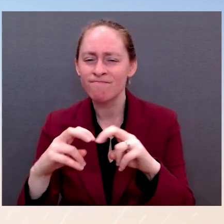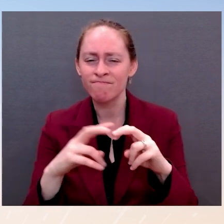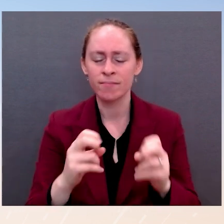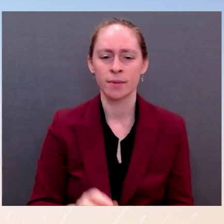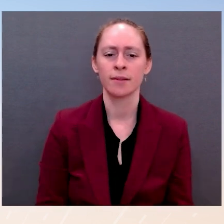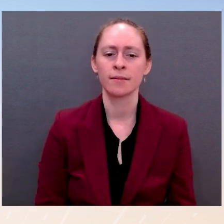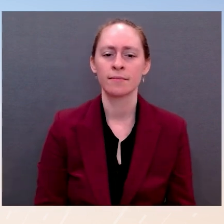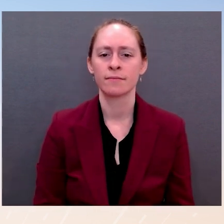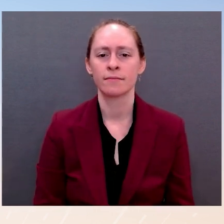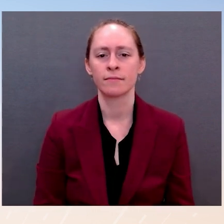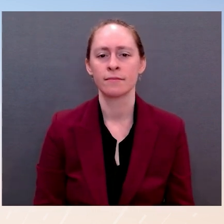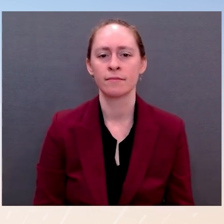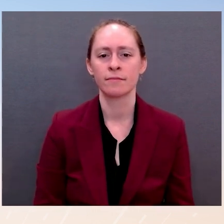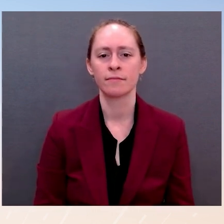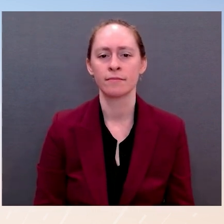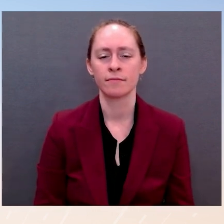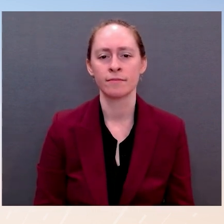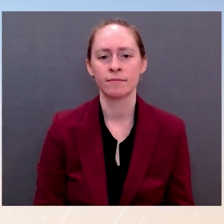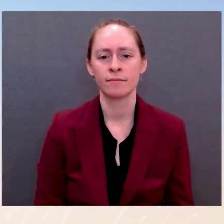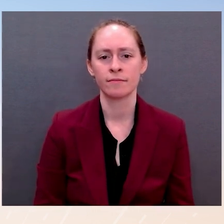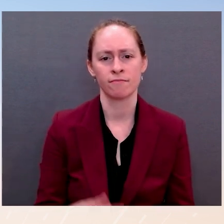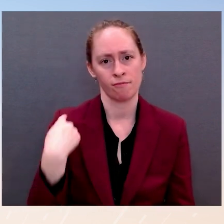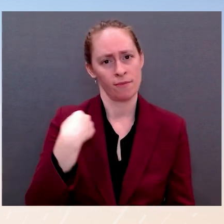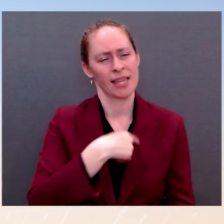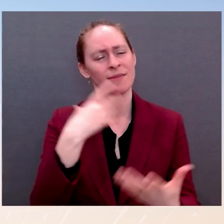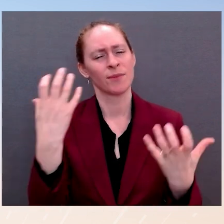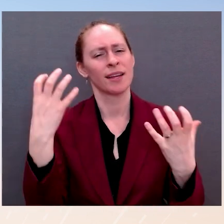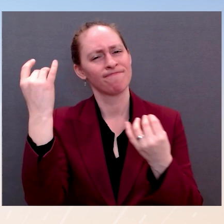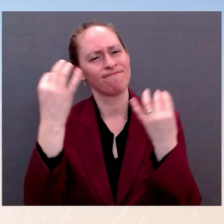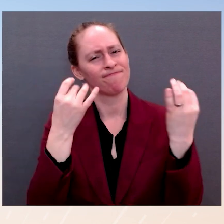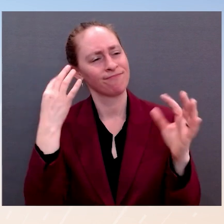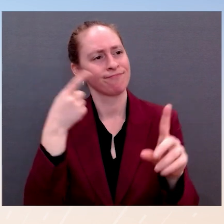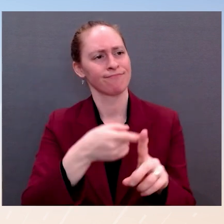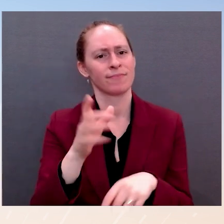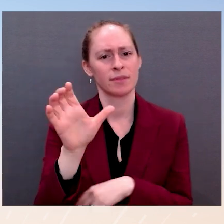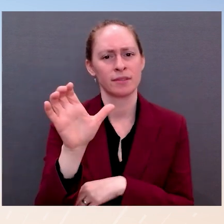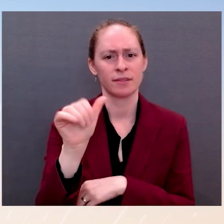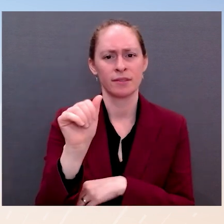So when we look across all cancers, the rate of new diagnoses decline